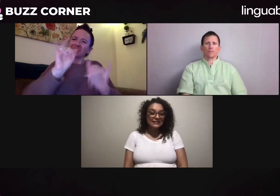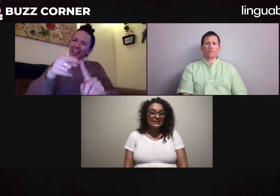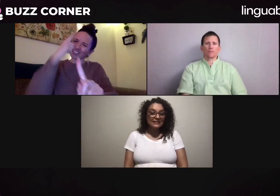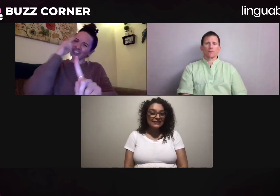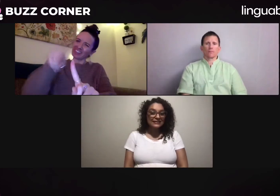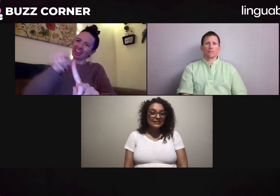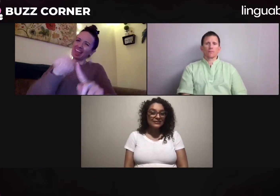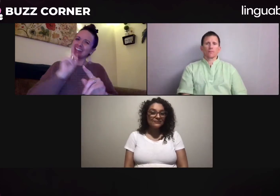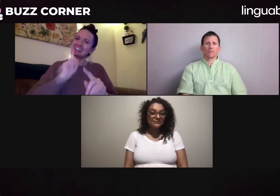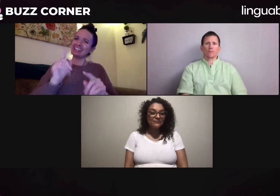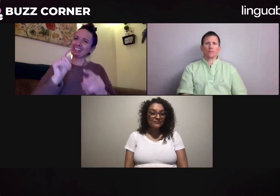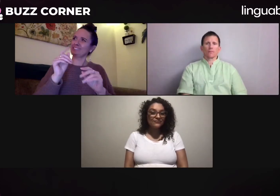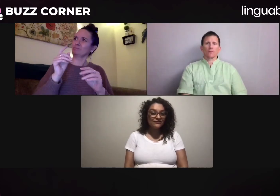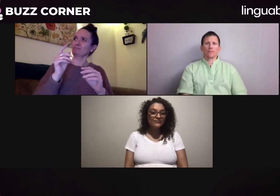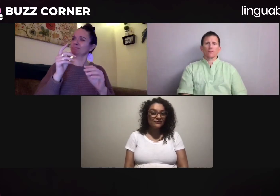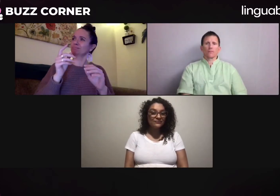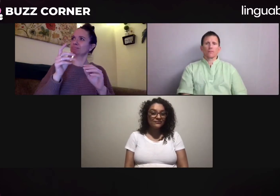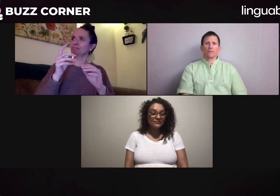And I think that that is